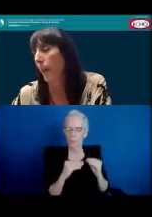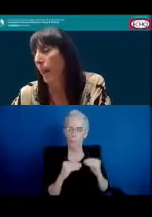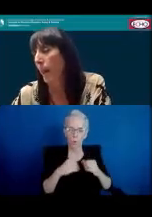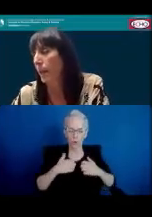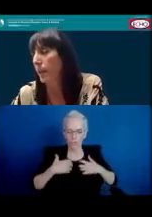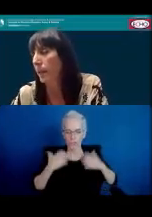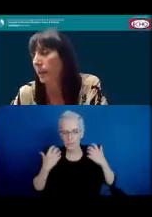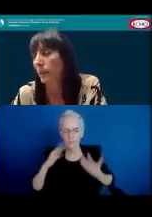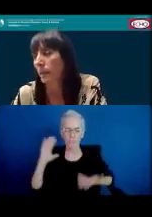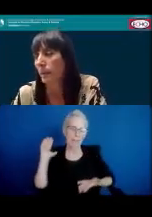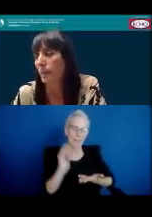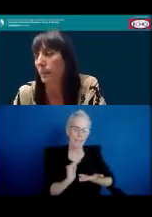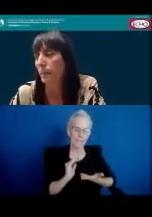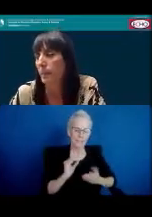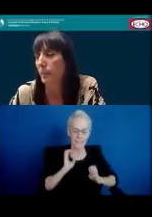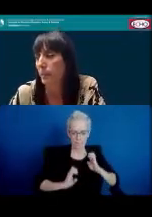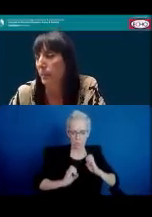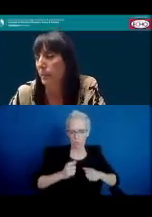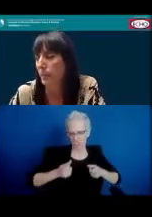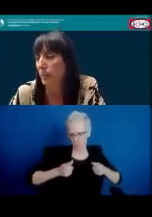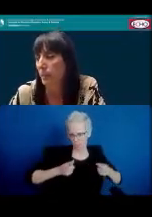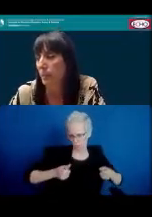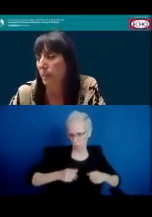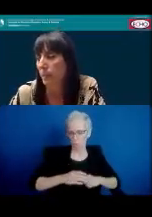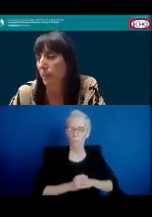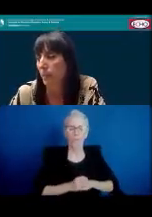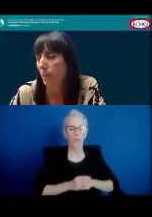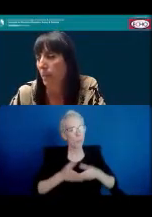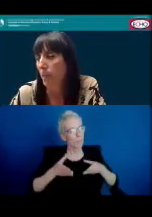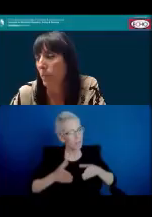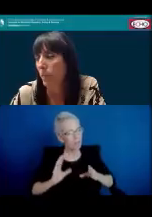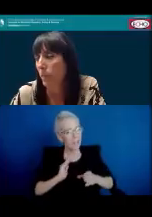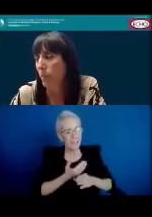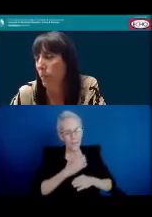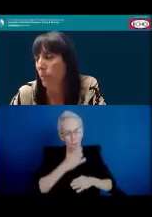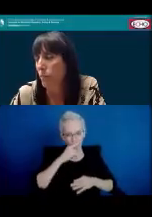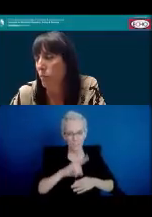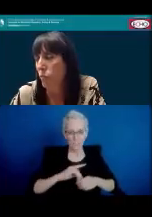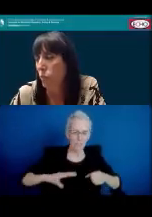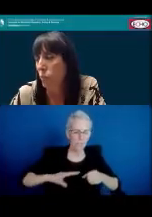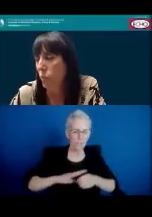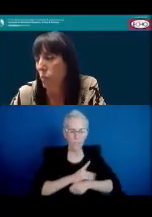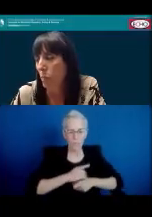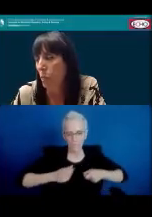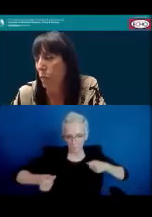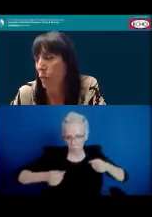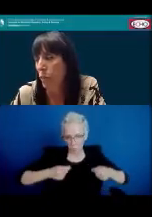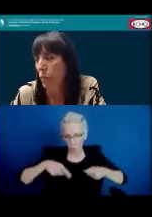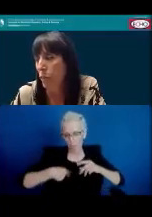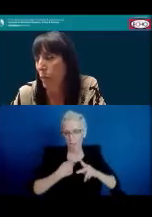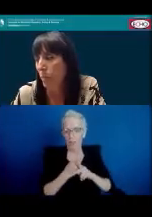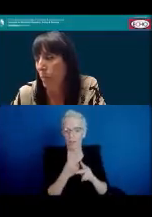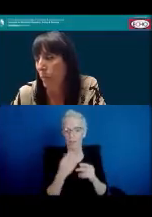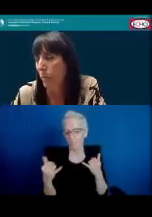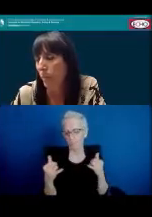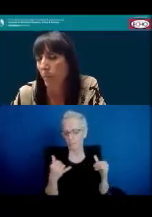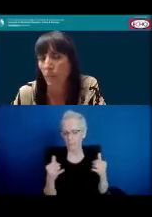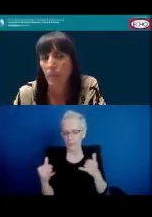peers. Letting our children completely dominate this type of play can send them the message that aggression is an effective